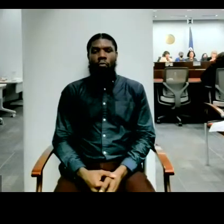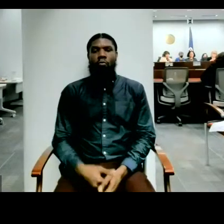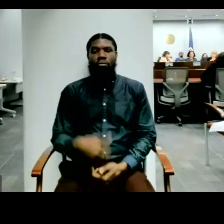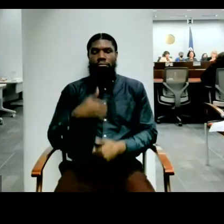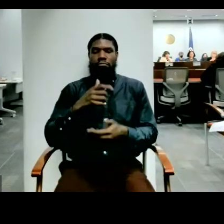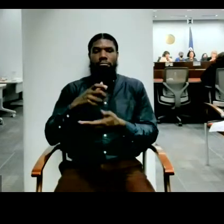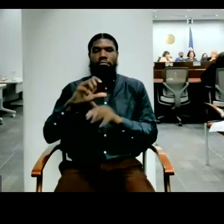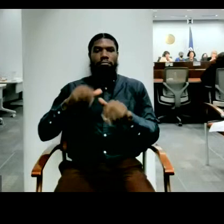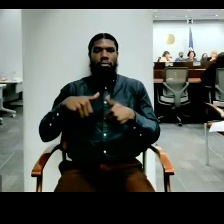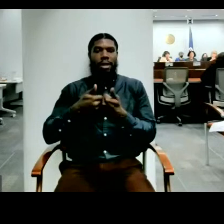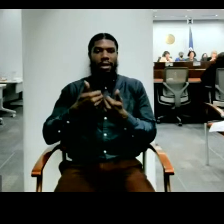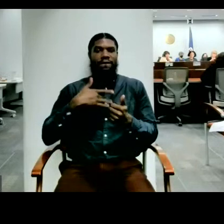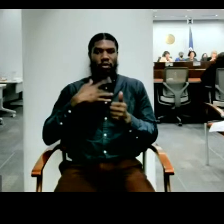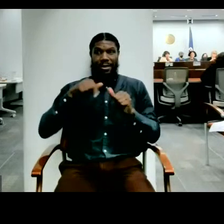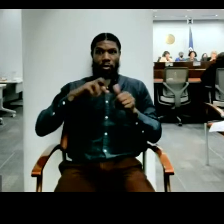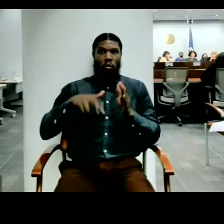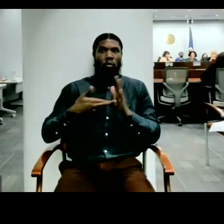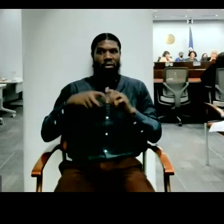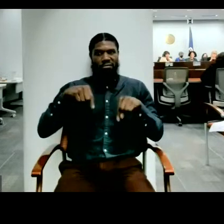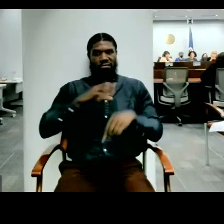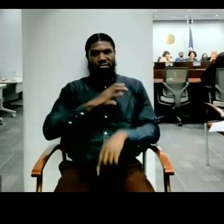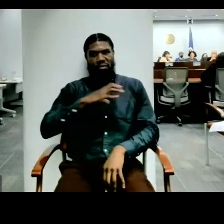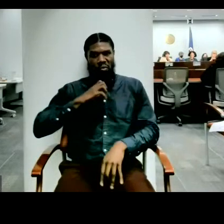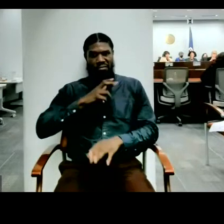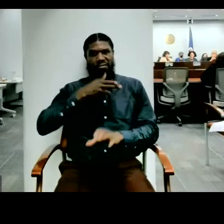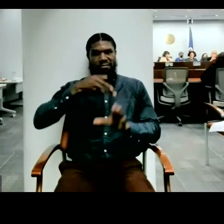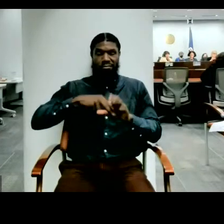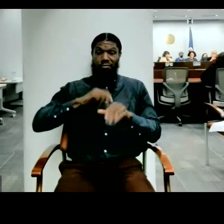the Commission is that some of the laws that we enforce, in fact all of the laws that we enforce